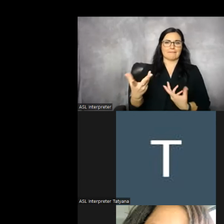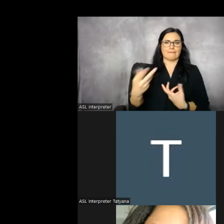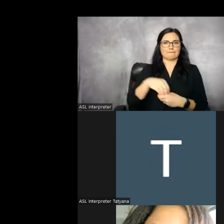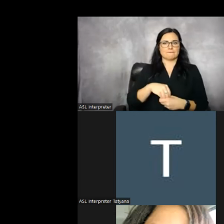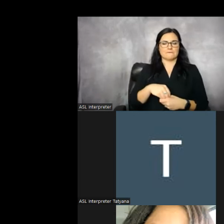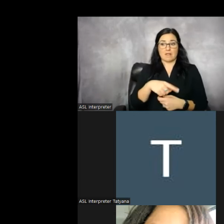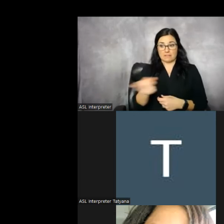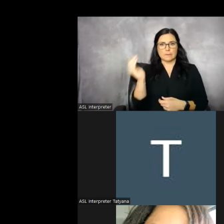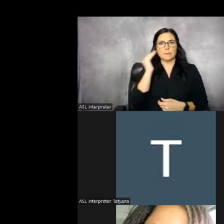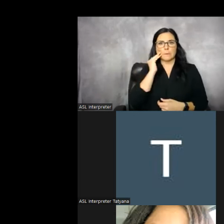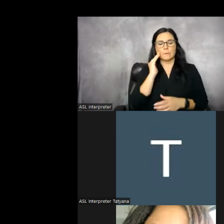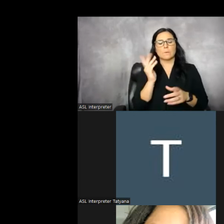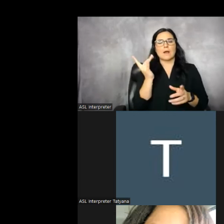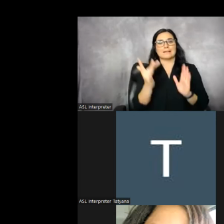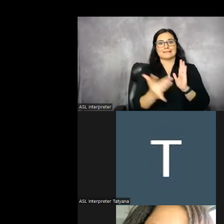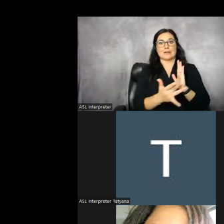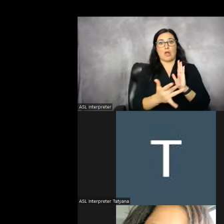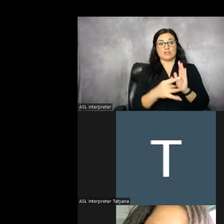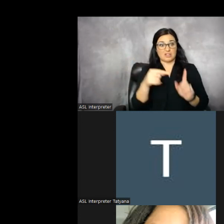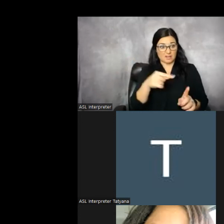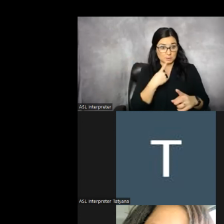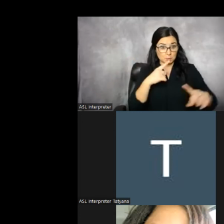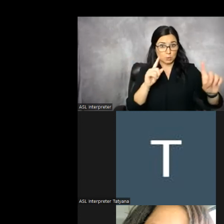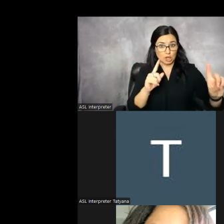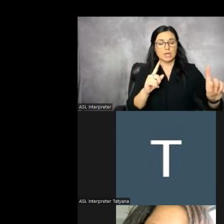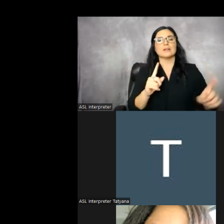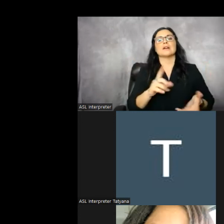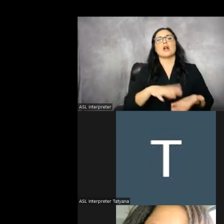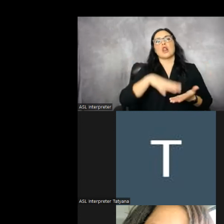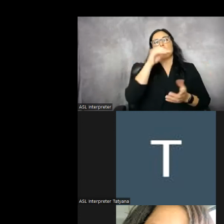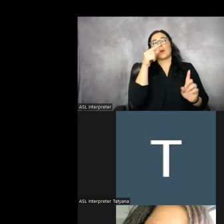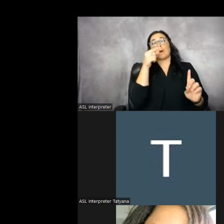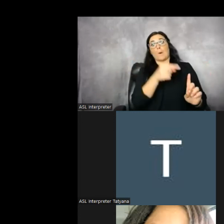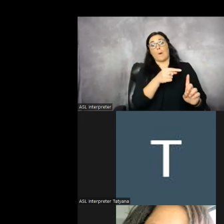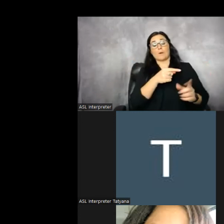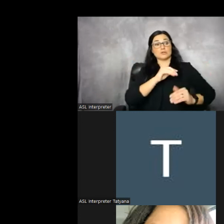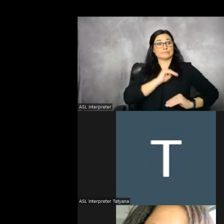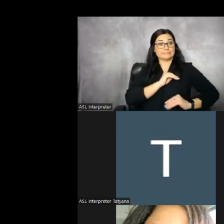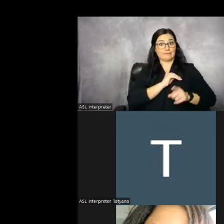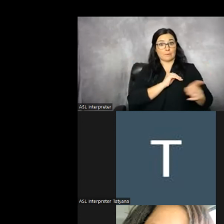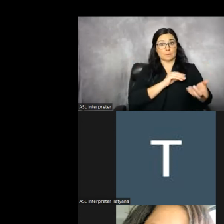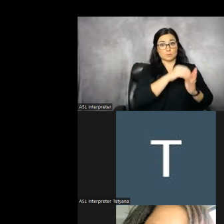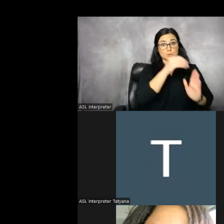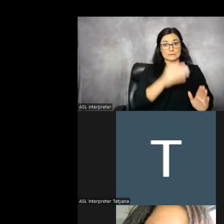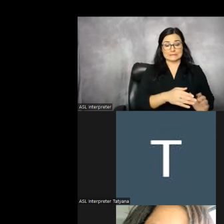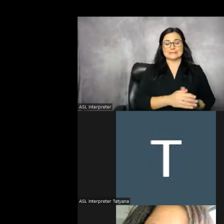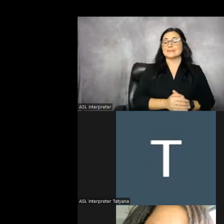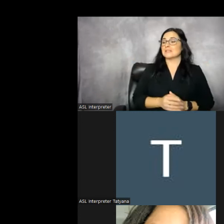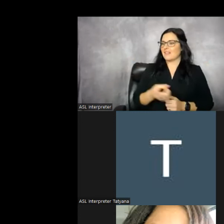for this technology this is the learning outcome that this is intended to address. And would know that this alternate means